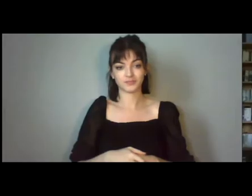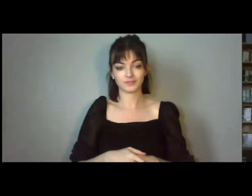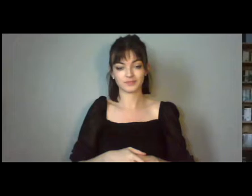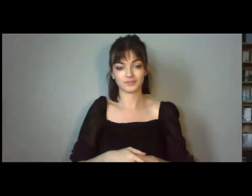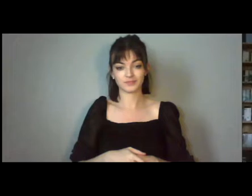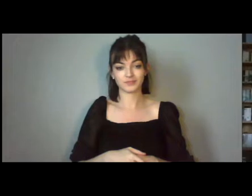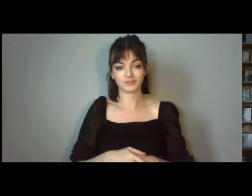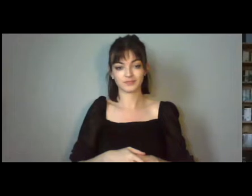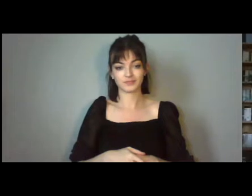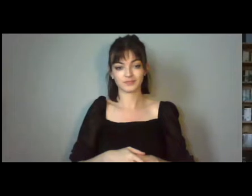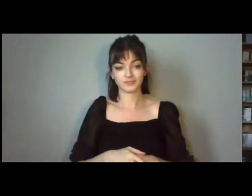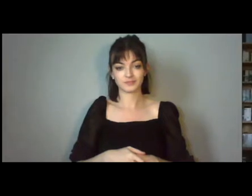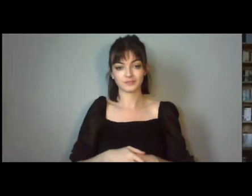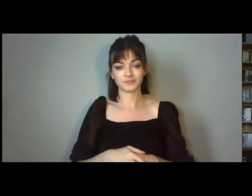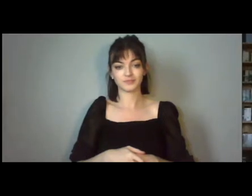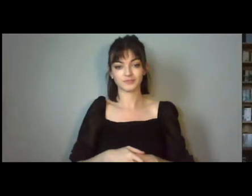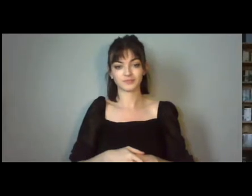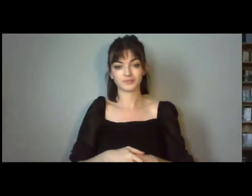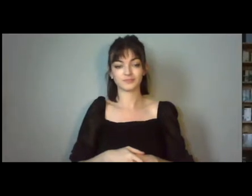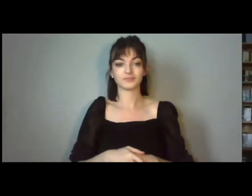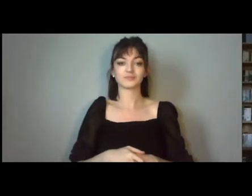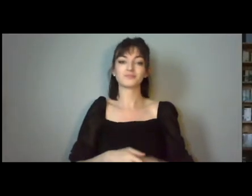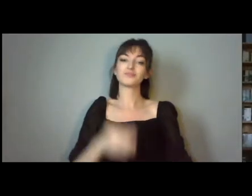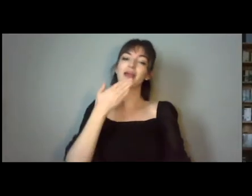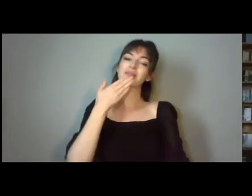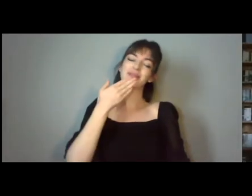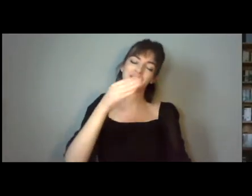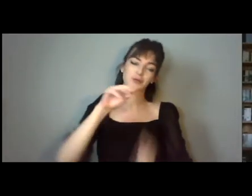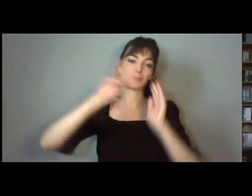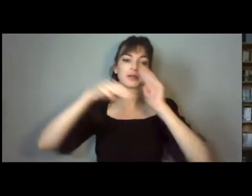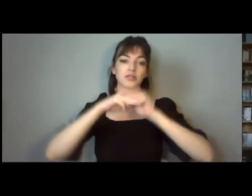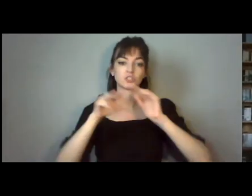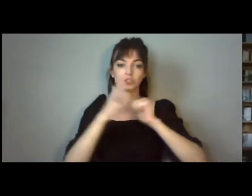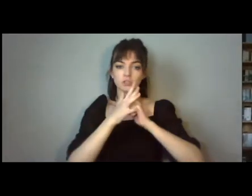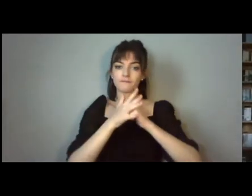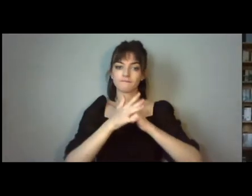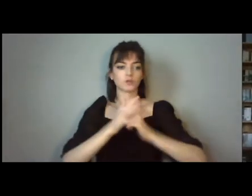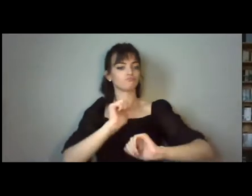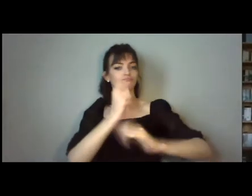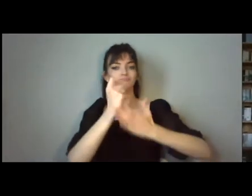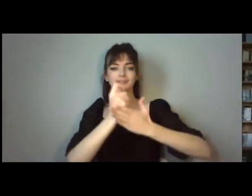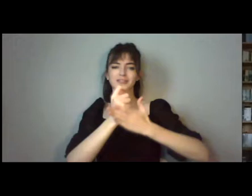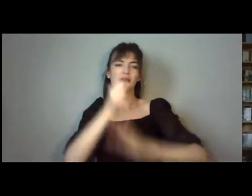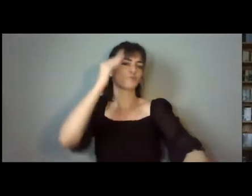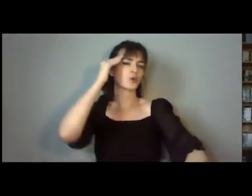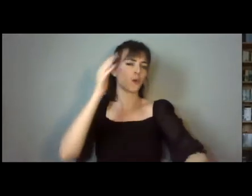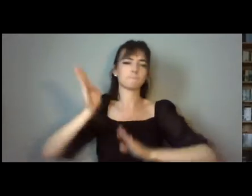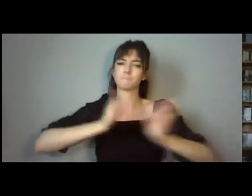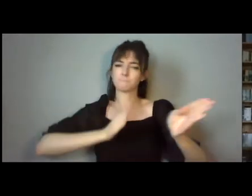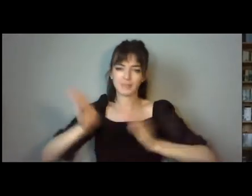: Many thanks Minister for taking time out of what we all know was a very busy week to provide